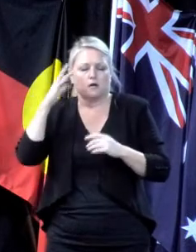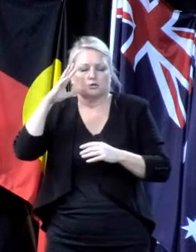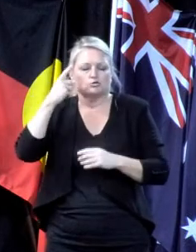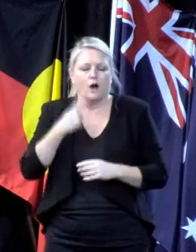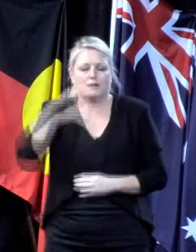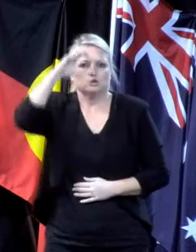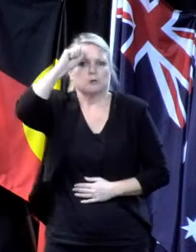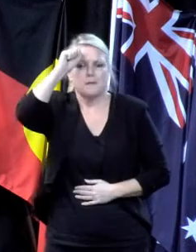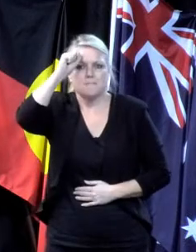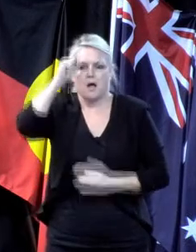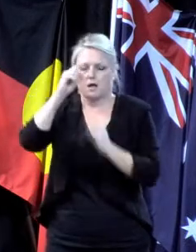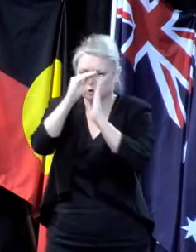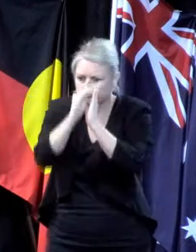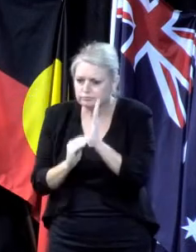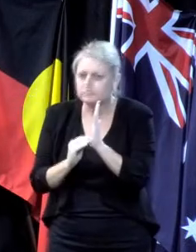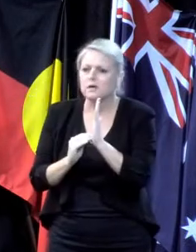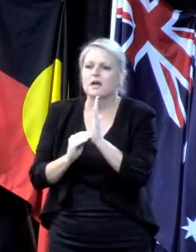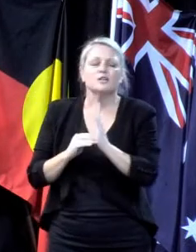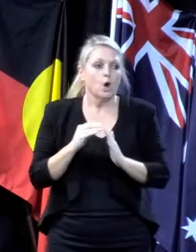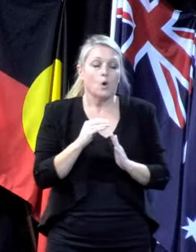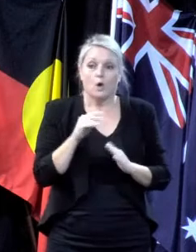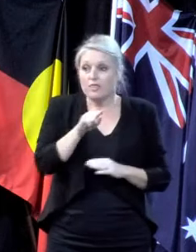or beyond their will to want to do it, but it’s back to that time factor.